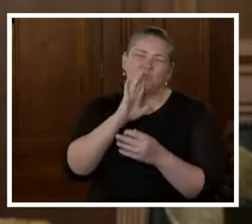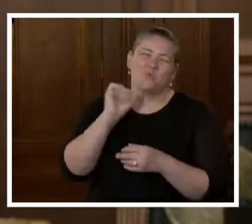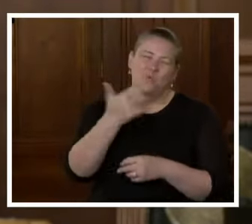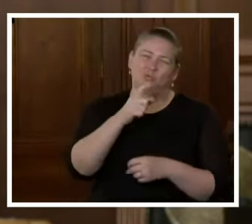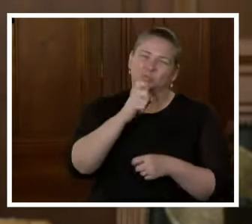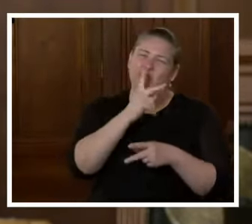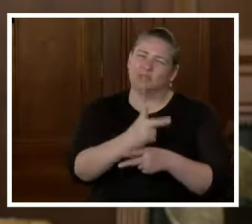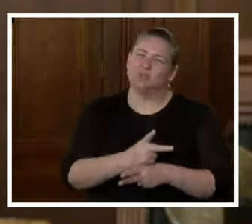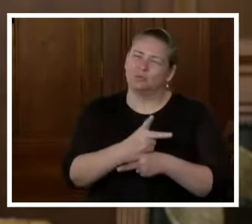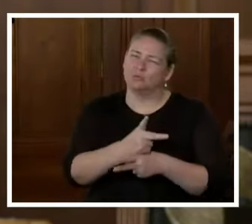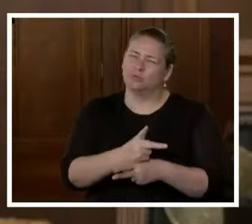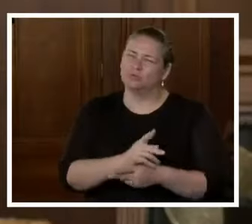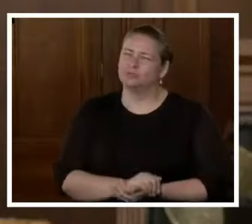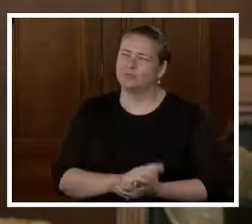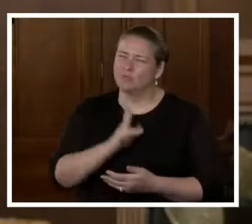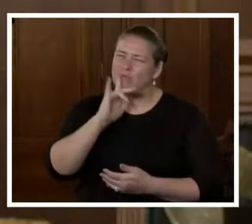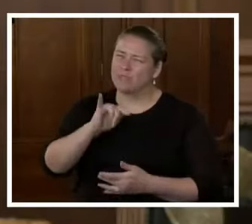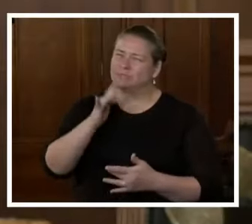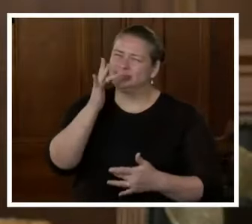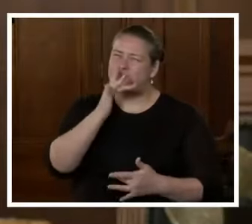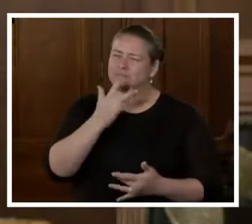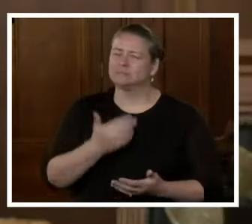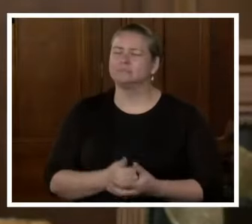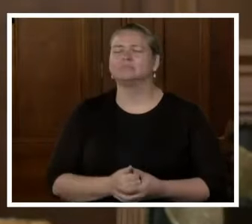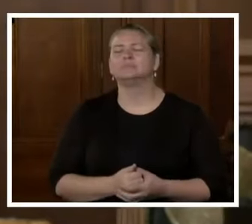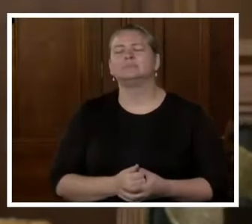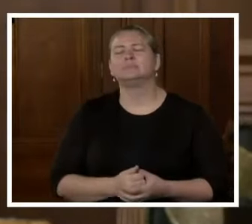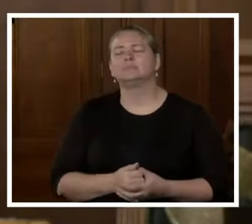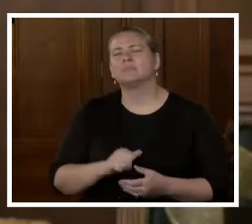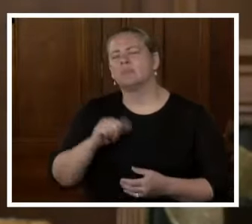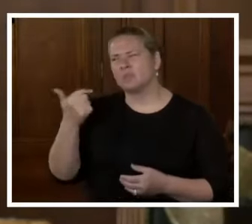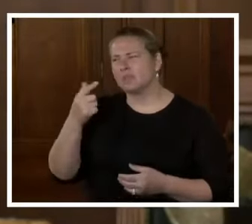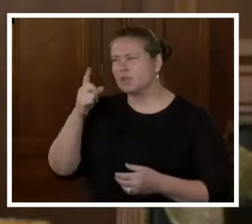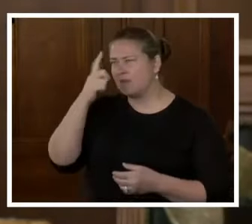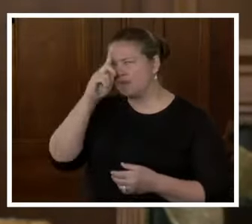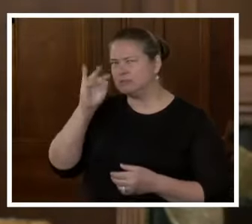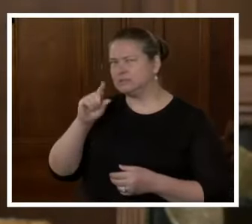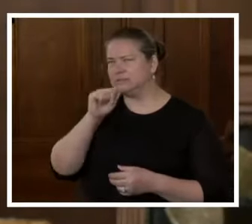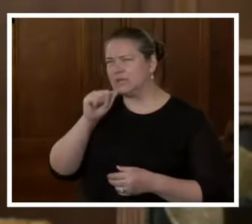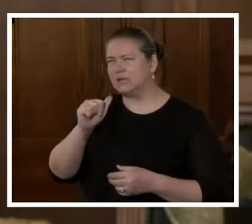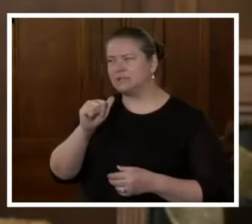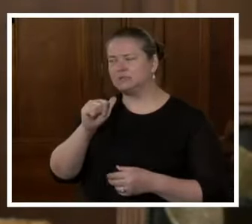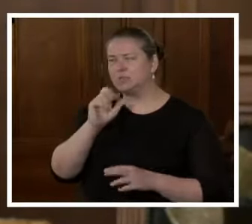ACTIVITIES. THESE ARE THINGS THAT WE HAVE TO DO IN ORDER TO MOVE ON WITH LIFE